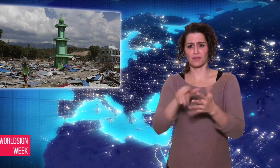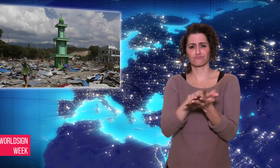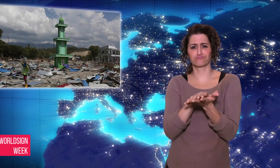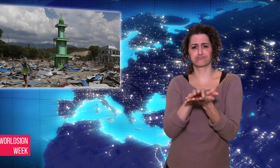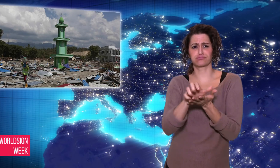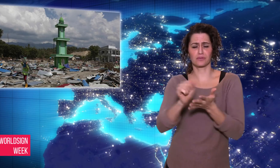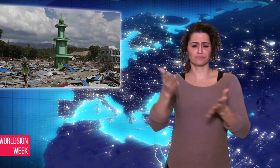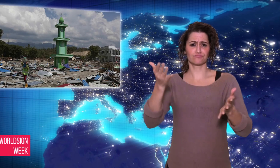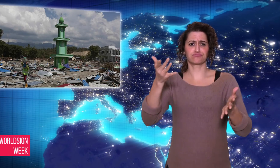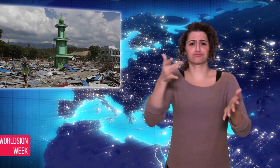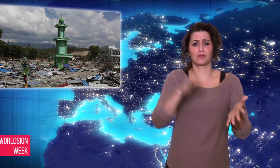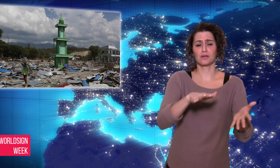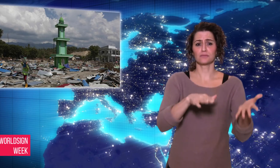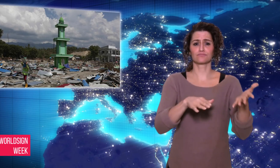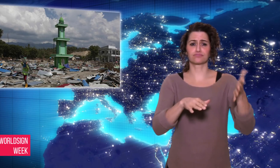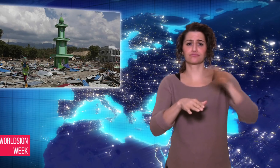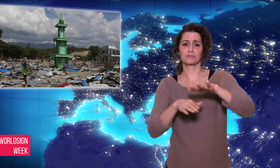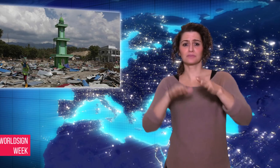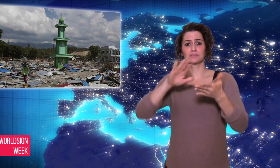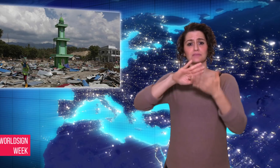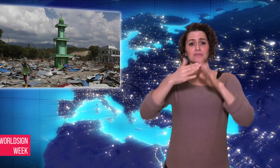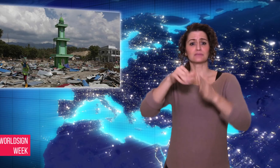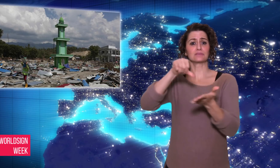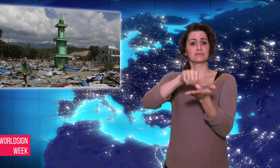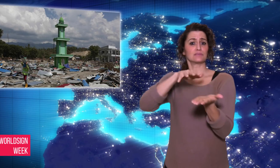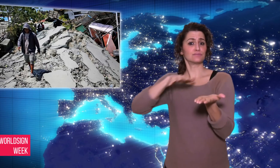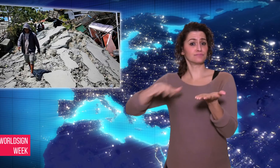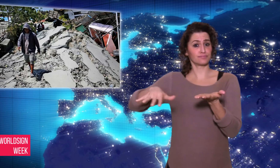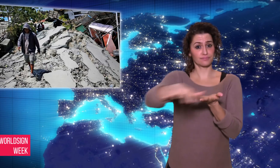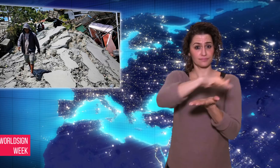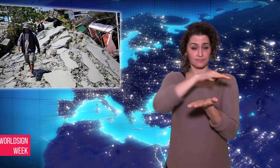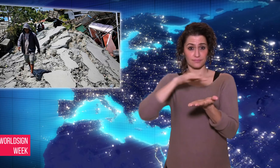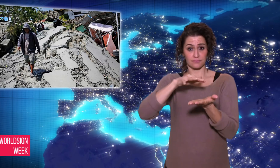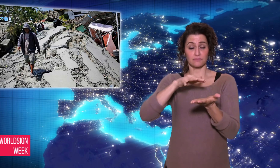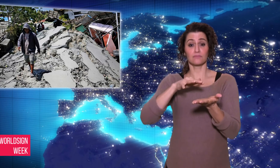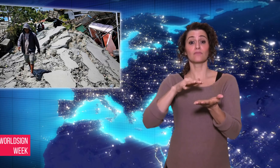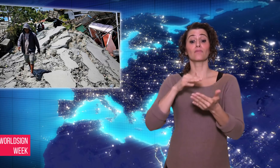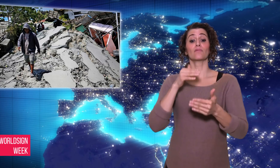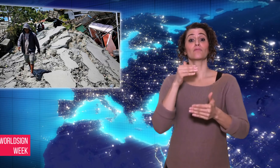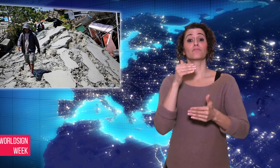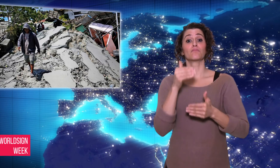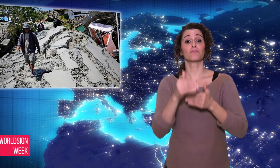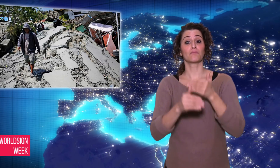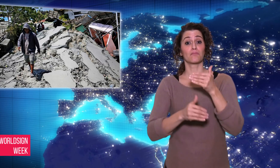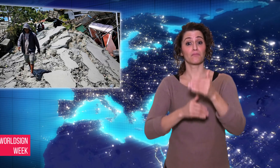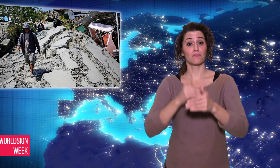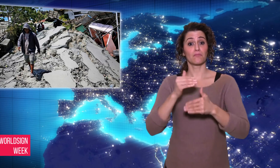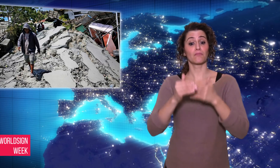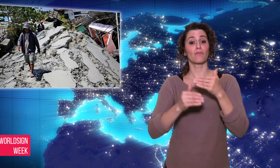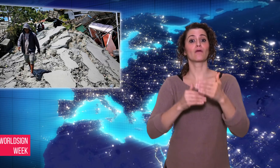last Friday. It was followed by a